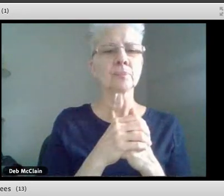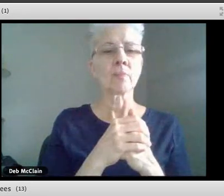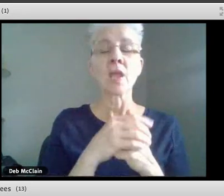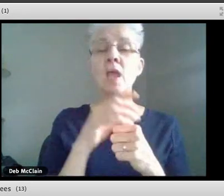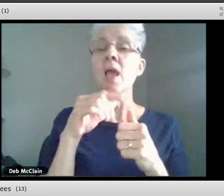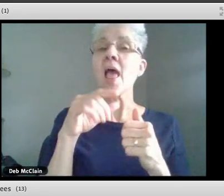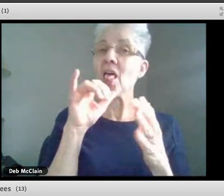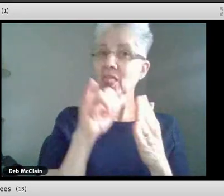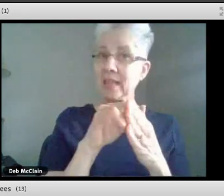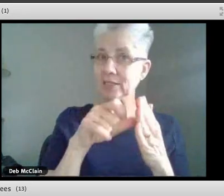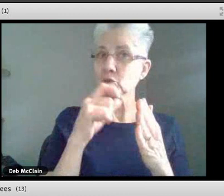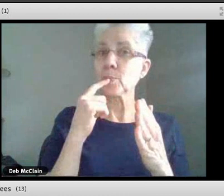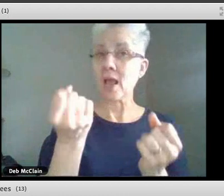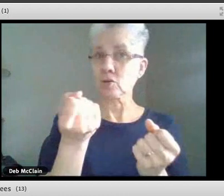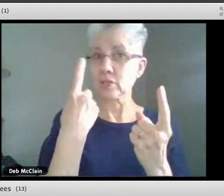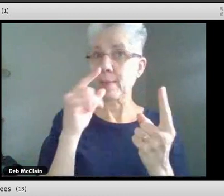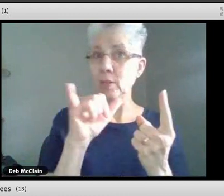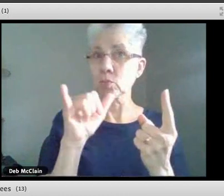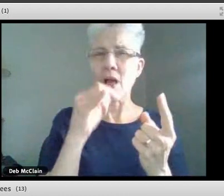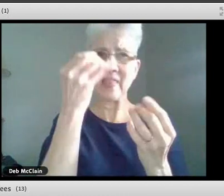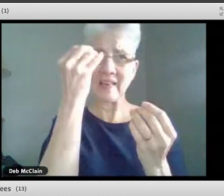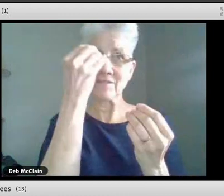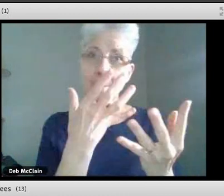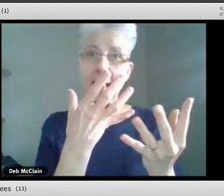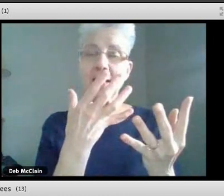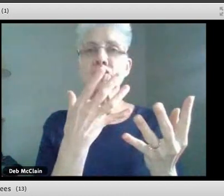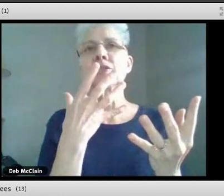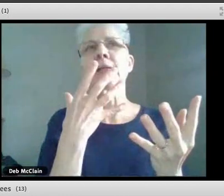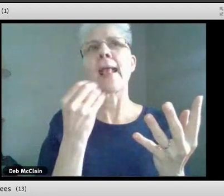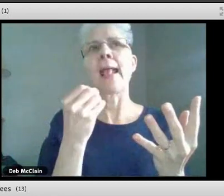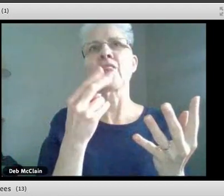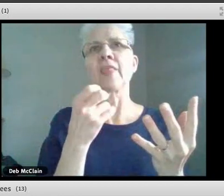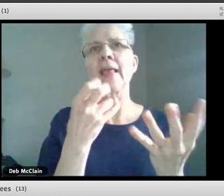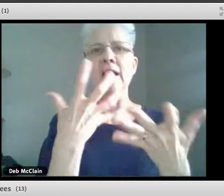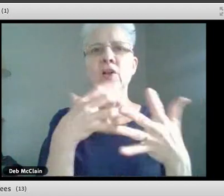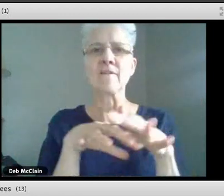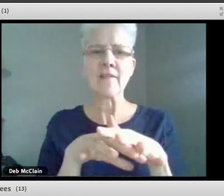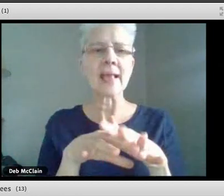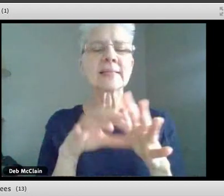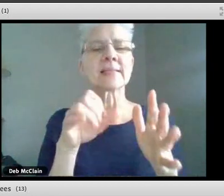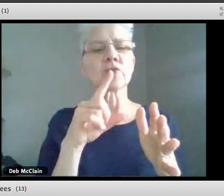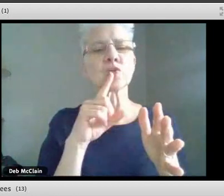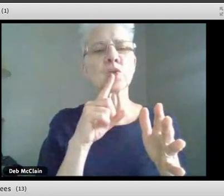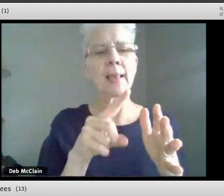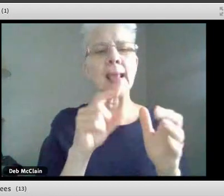so the information and the interface needs to be able to understand the information